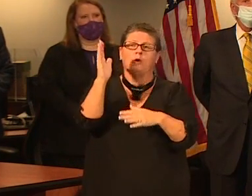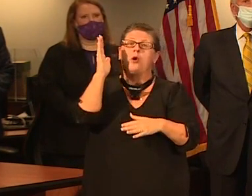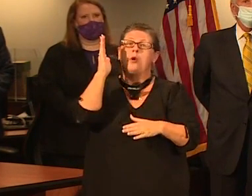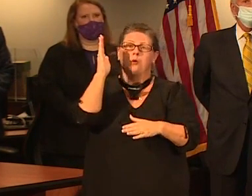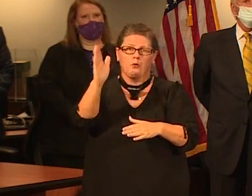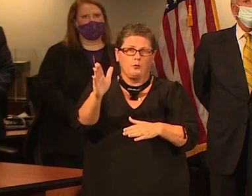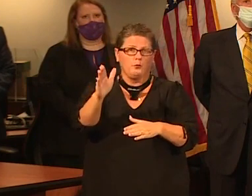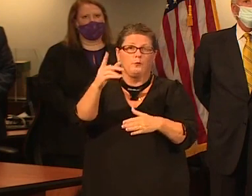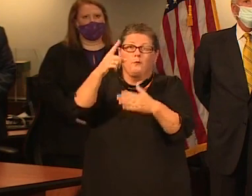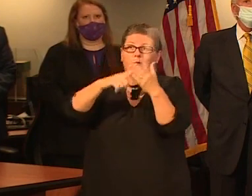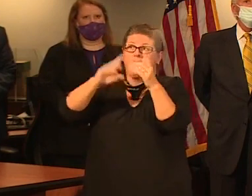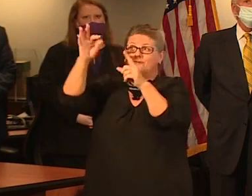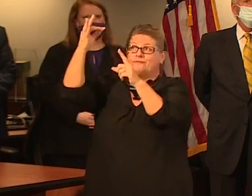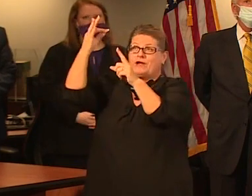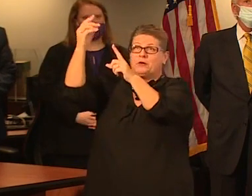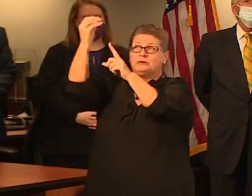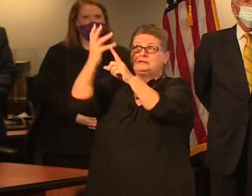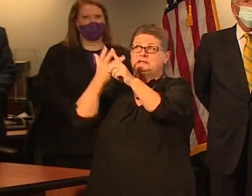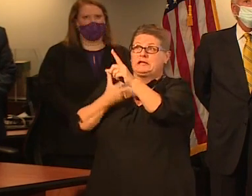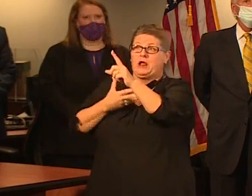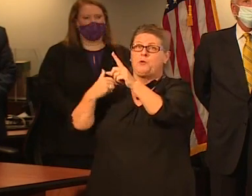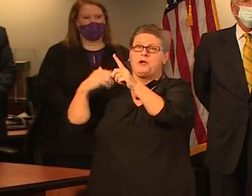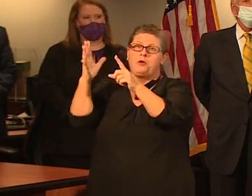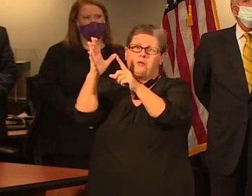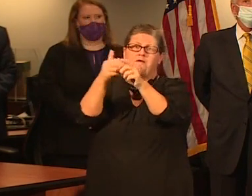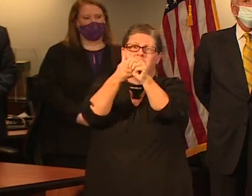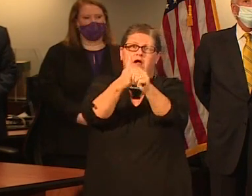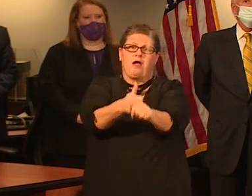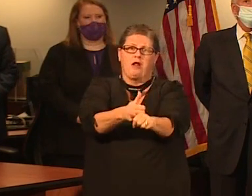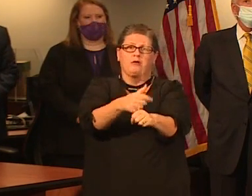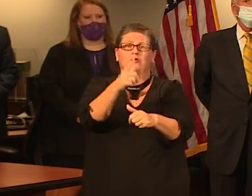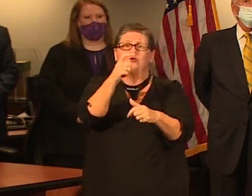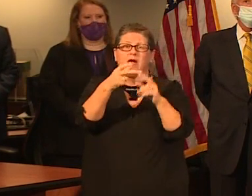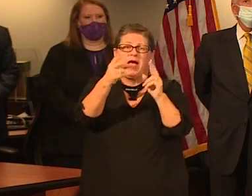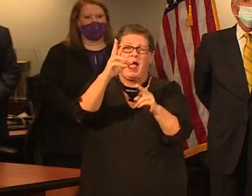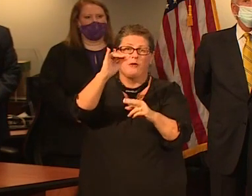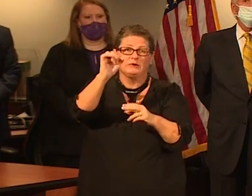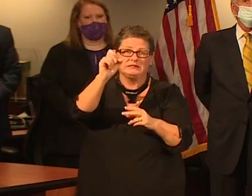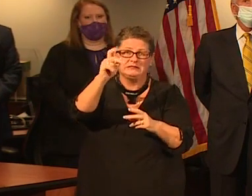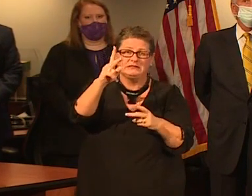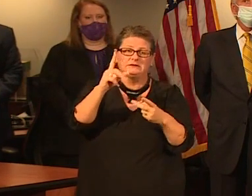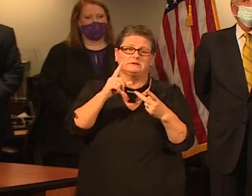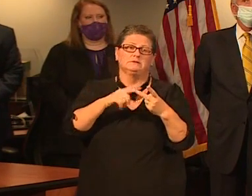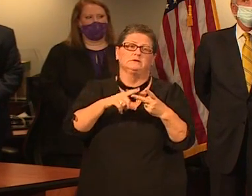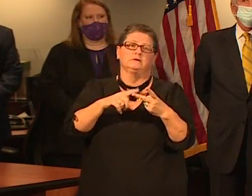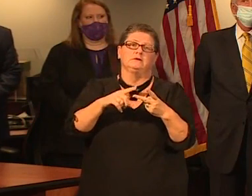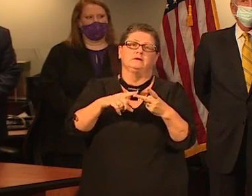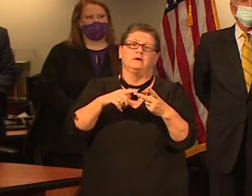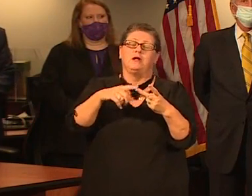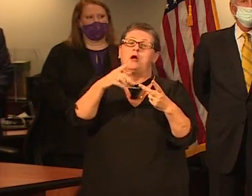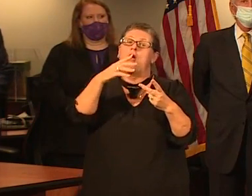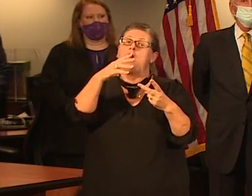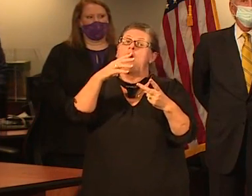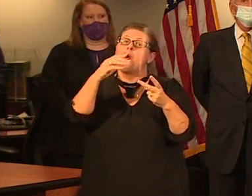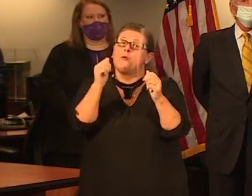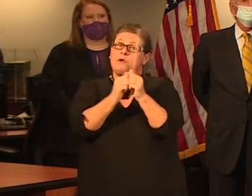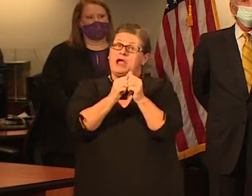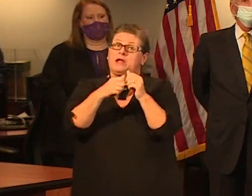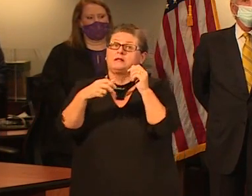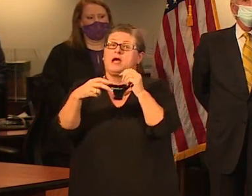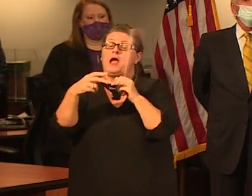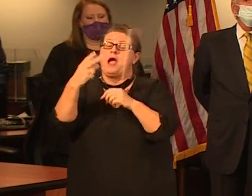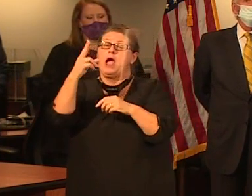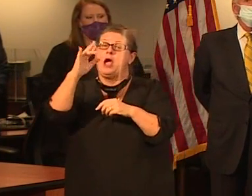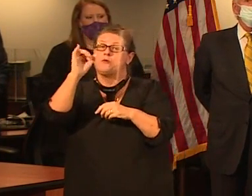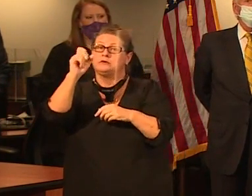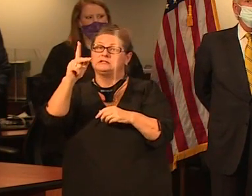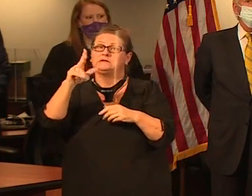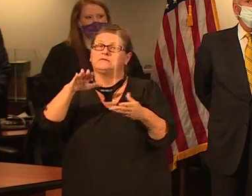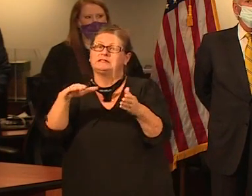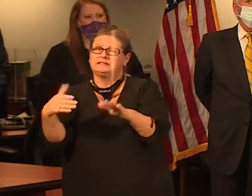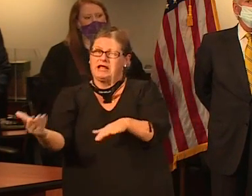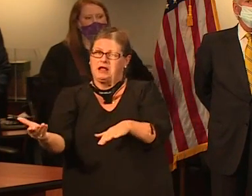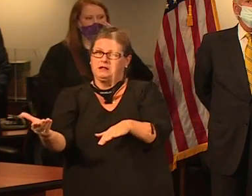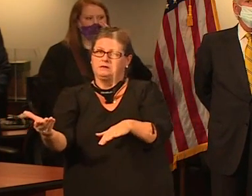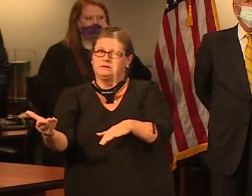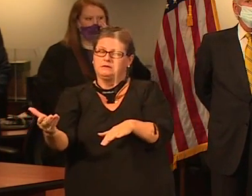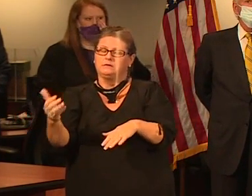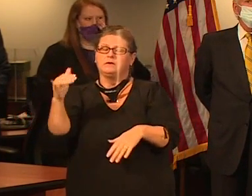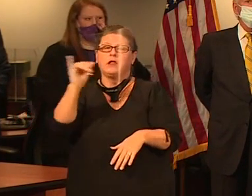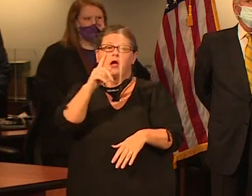THESE LIMITED DOSES WILL BE ALLOCATED ACCORDING TO FEDERAL GUIDANCE TO THOSE AT HIGHEST RISK FOR CONTRACTING THE VIRUS AND THOSE AT THE HIGHEST RISK OF DEATH.